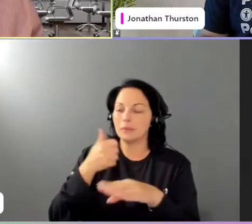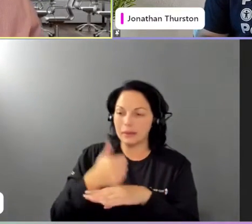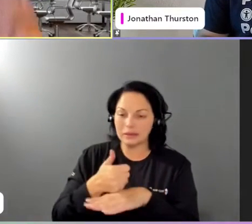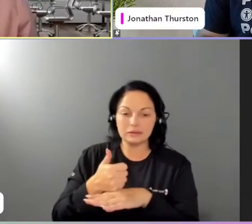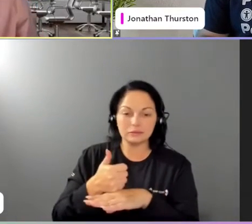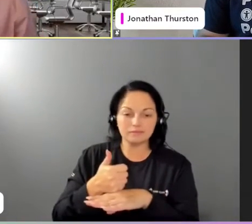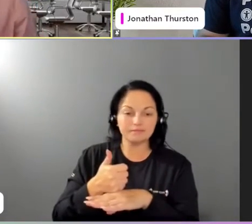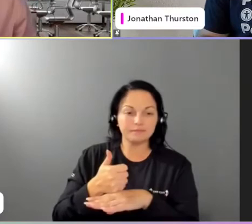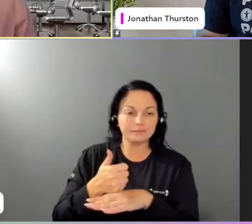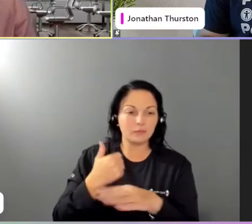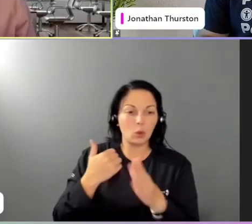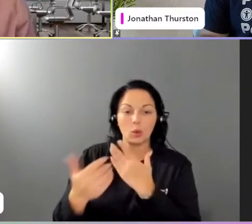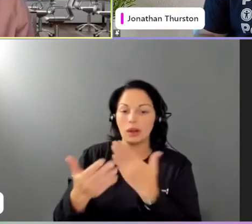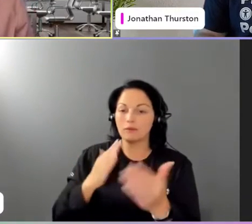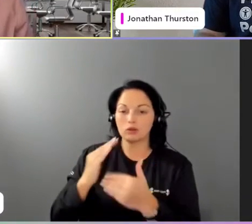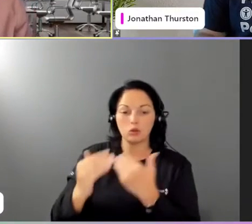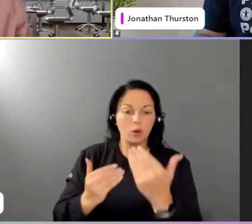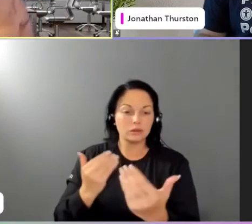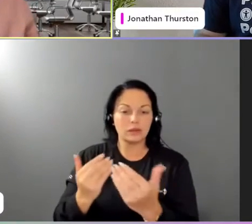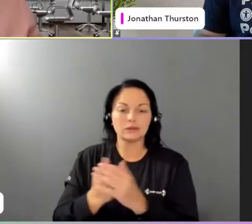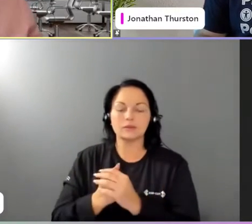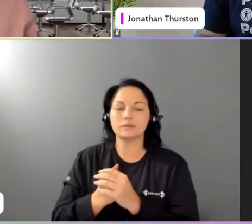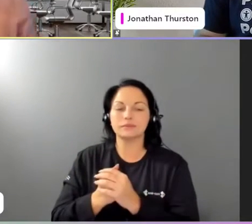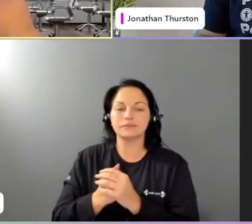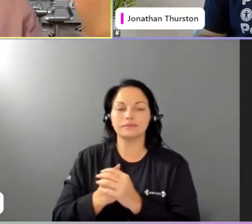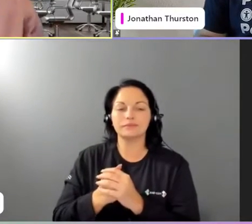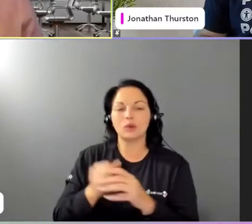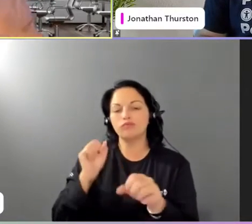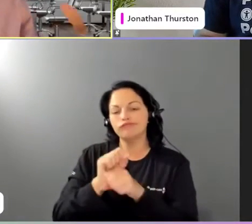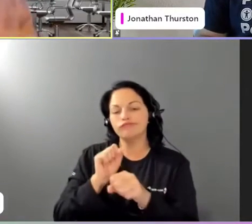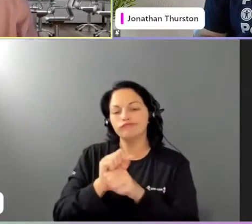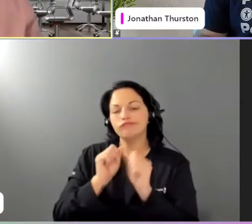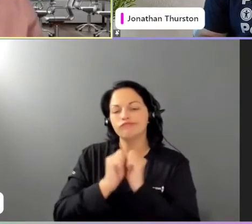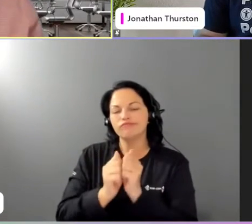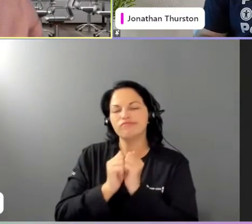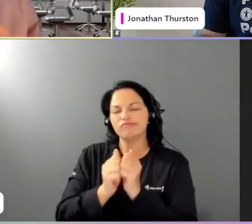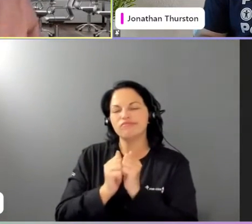the system, regardless of what the variable is,